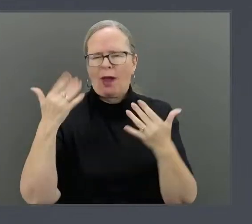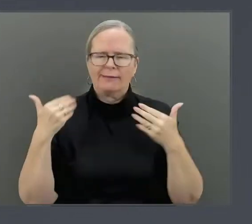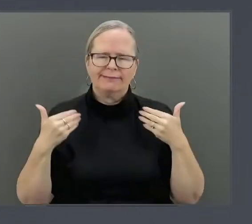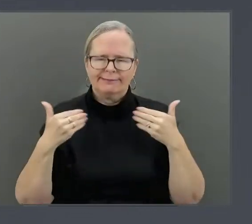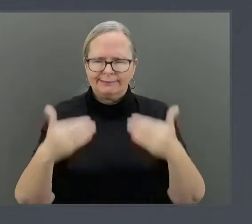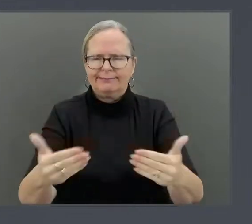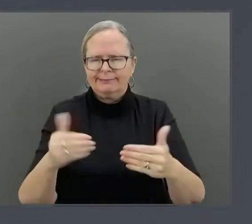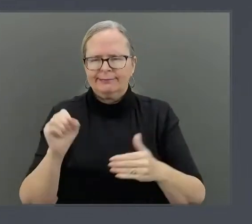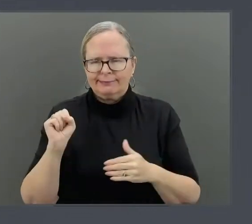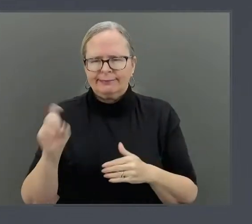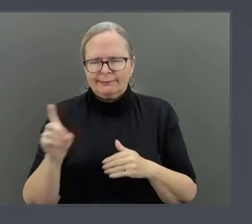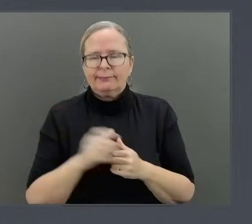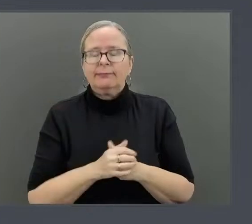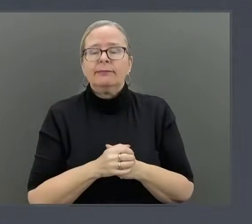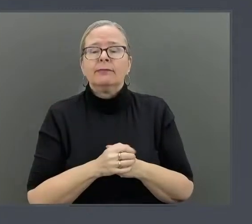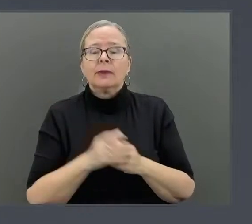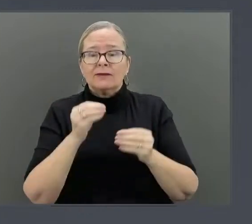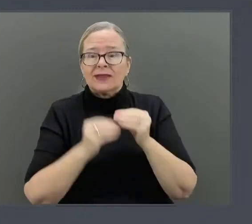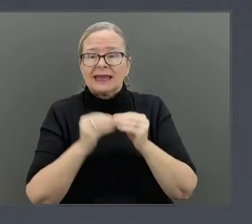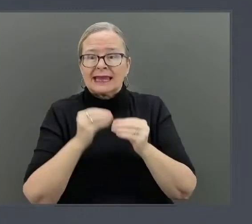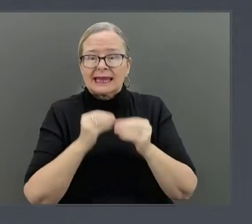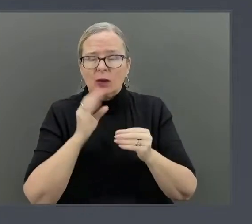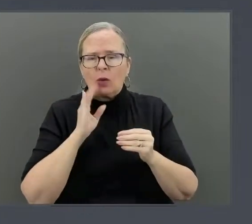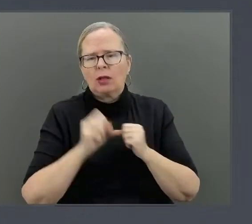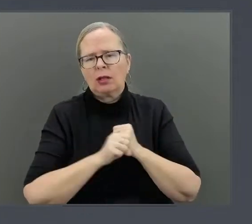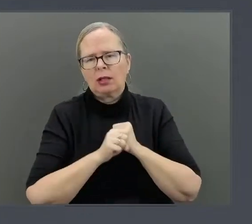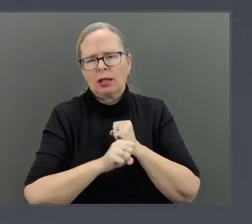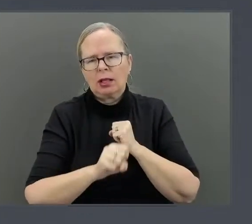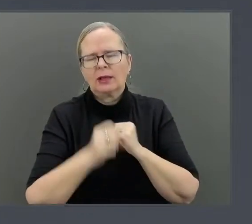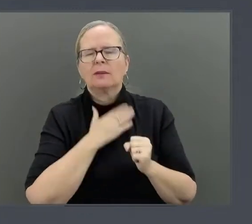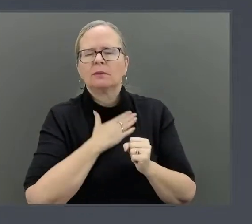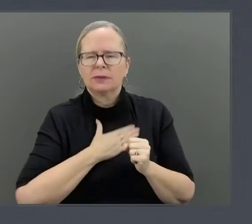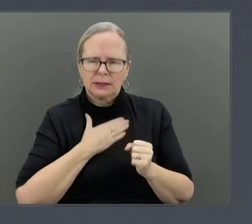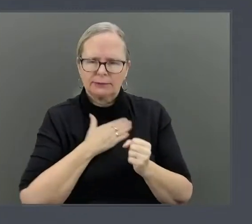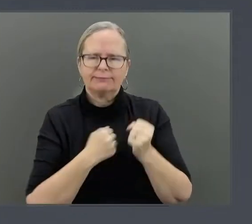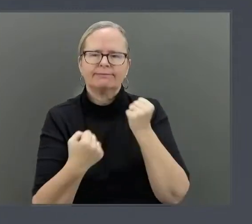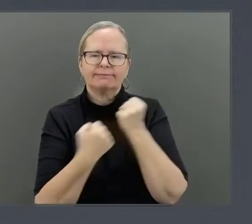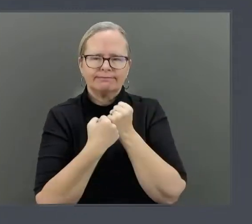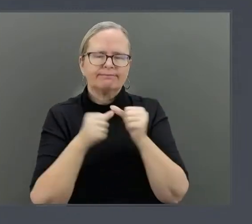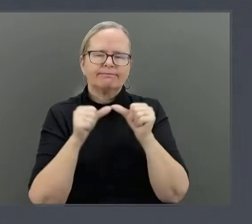the things you've been doing like having a Navy shower doing only full loads in the dishwasher